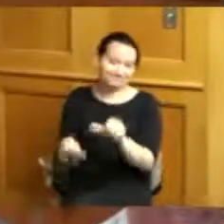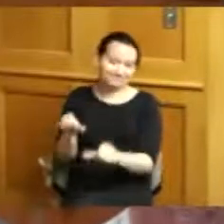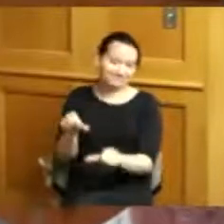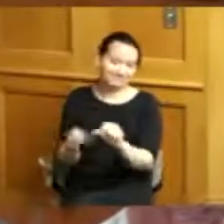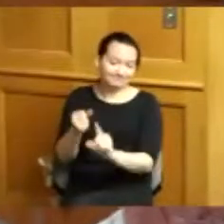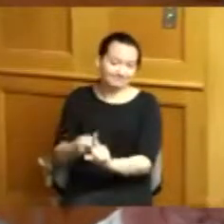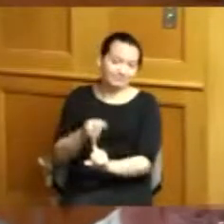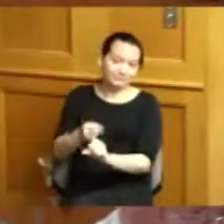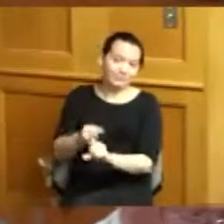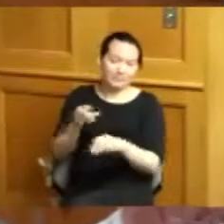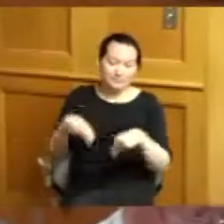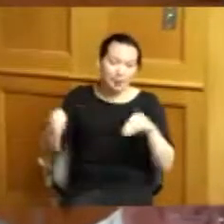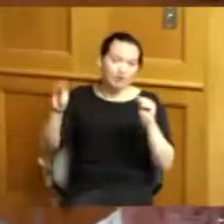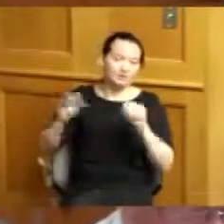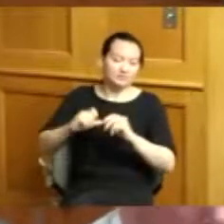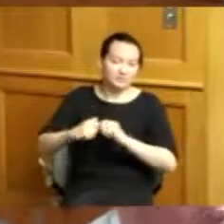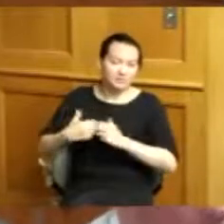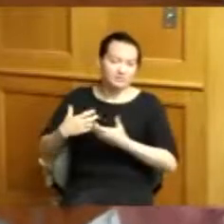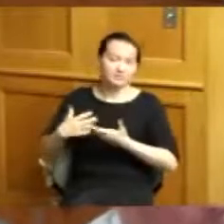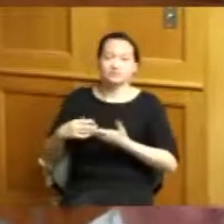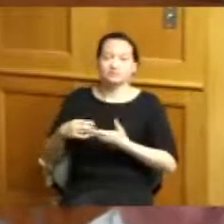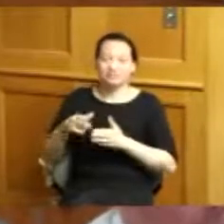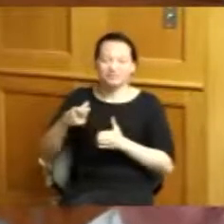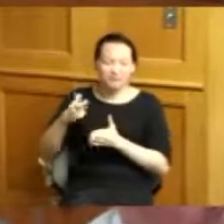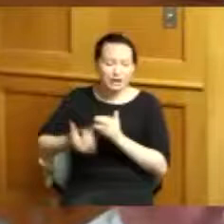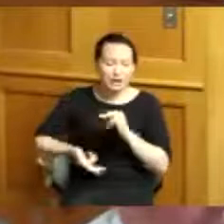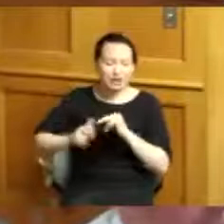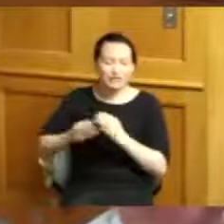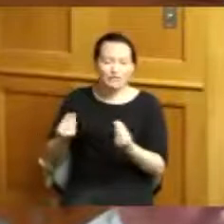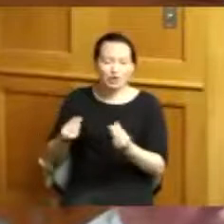the market conditions and these increased material costs have been Incorporated in